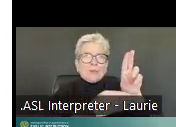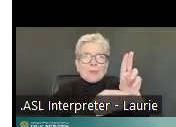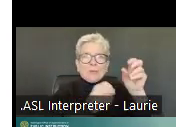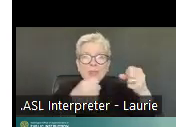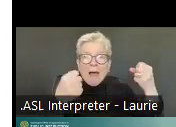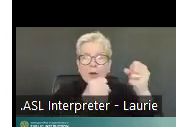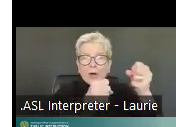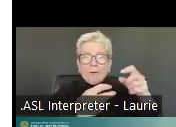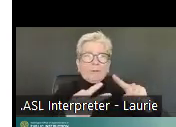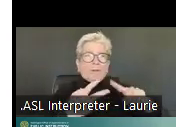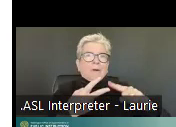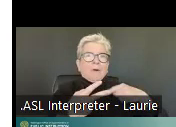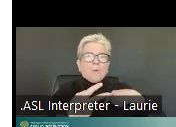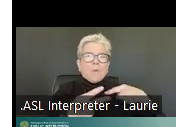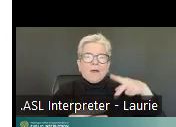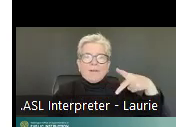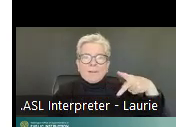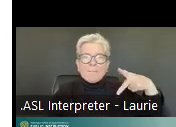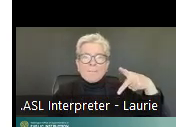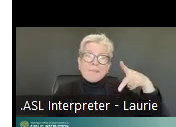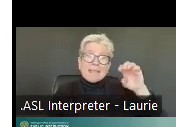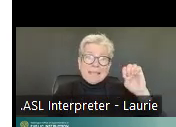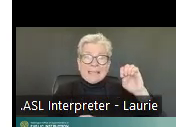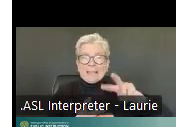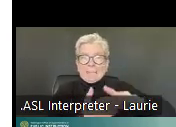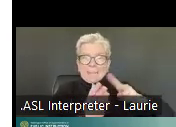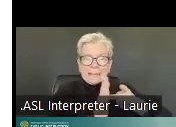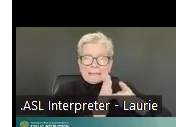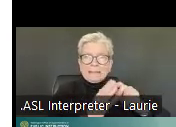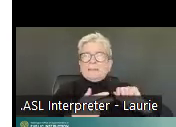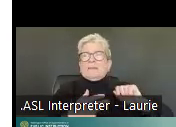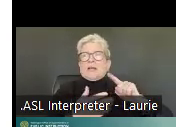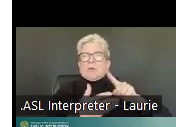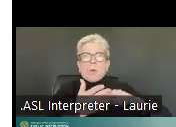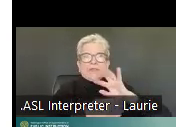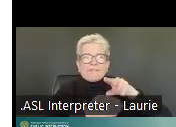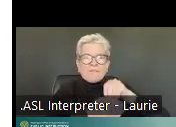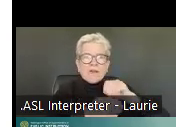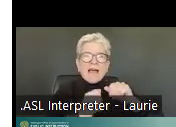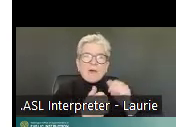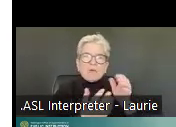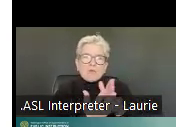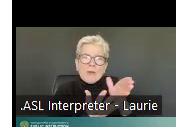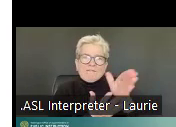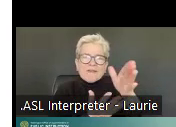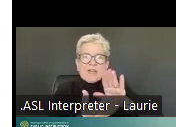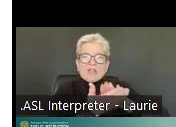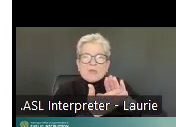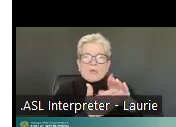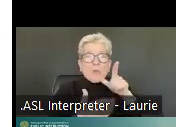what physical education entails or even how to navigate the school lunch system,